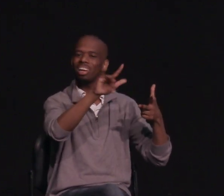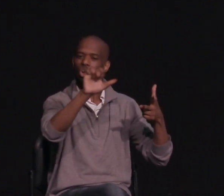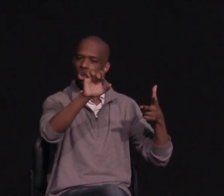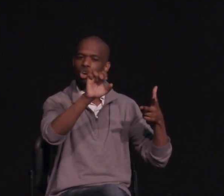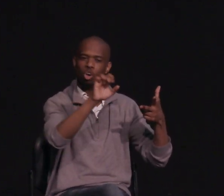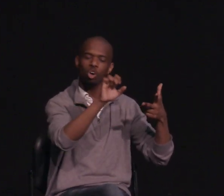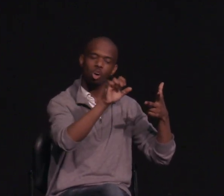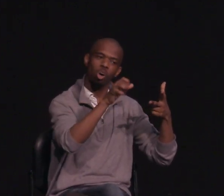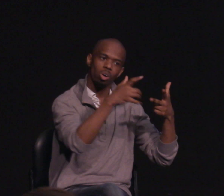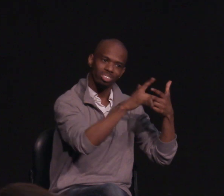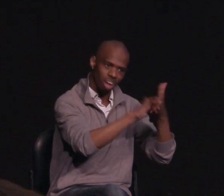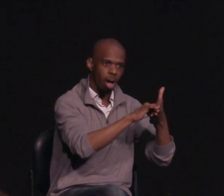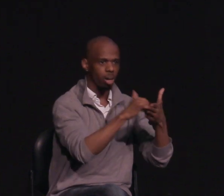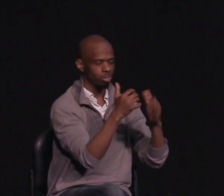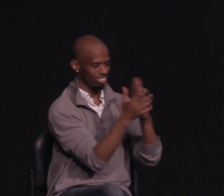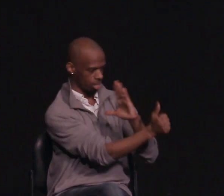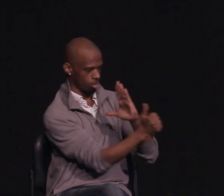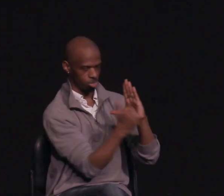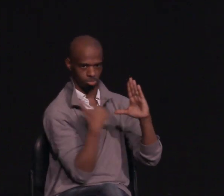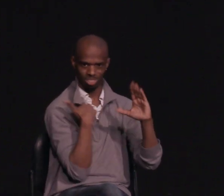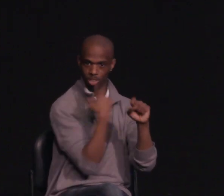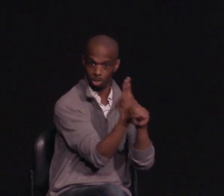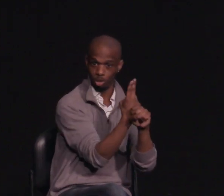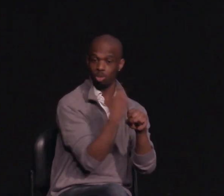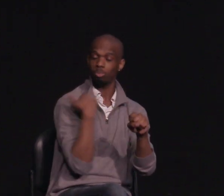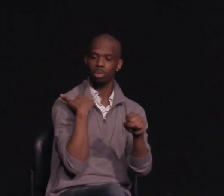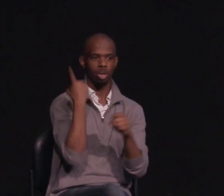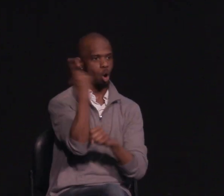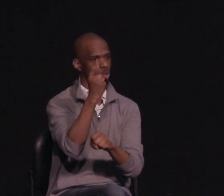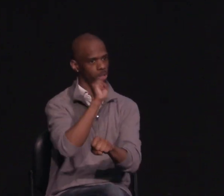with Black farmers to get the main ingredients.